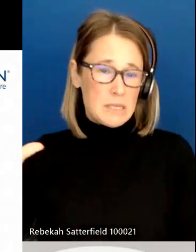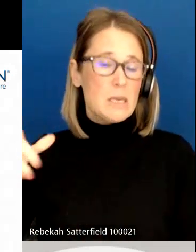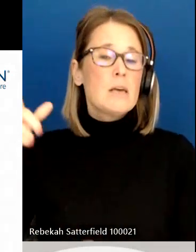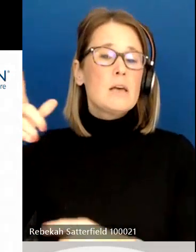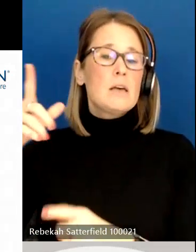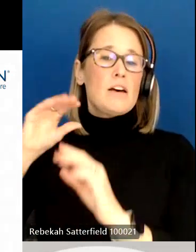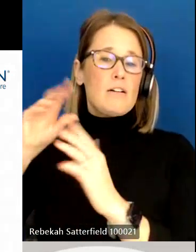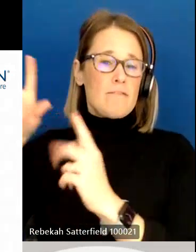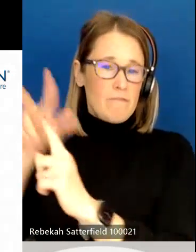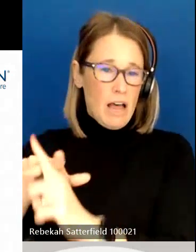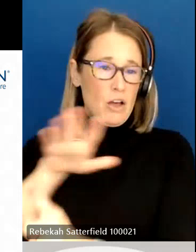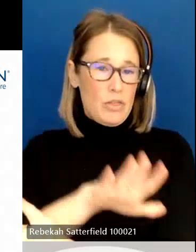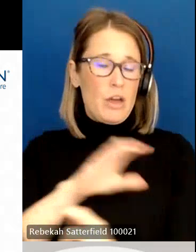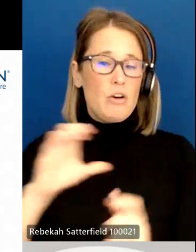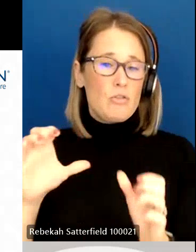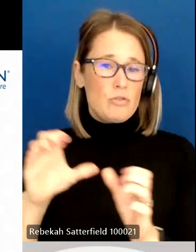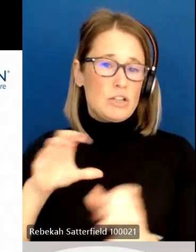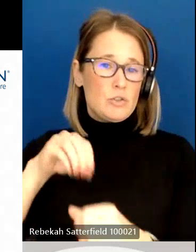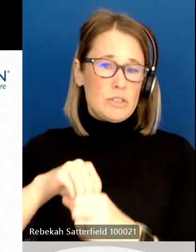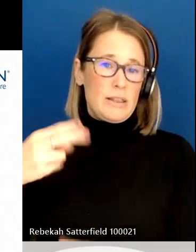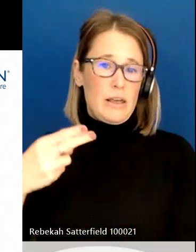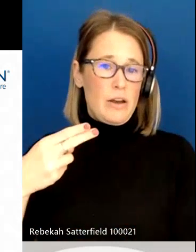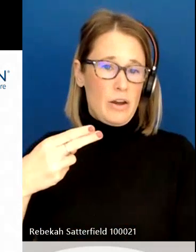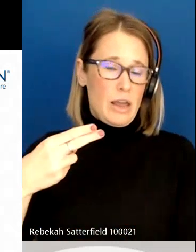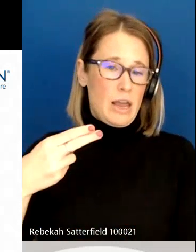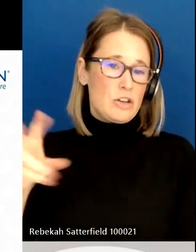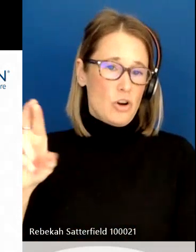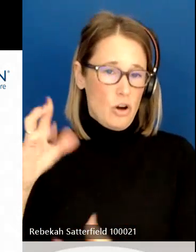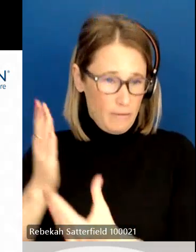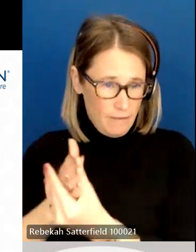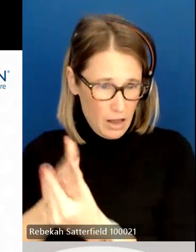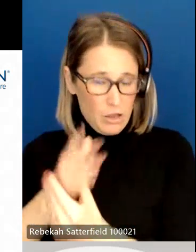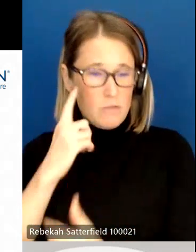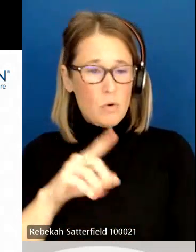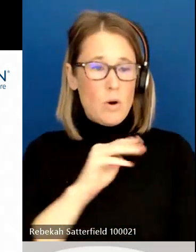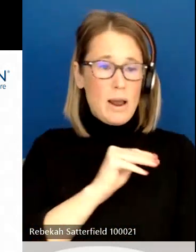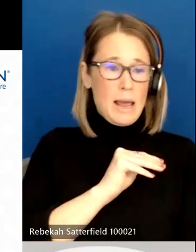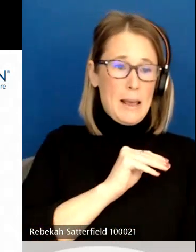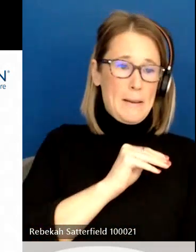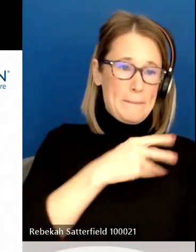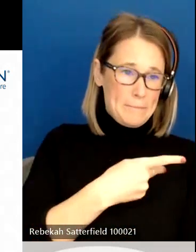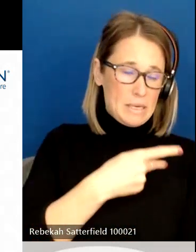in the HR personnel file if they pass and for NPS Pas and MDS they go to the medical staff